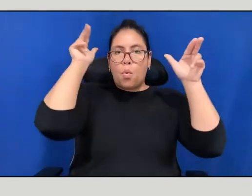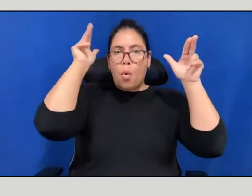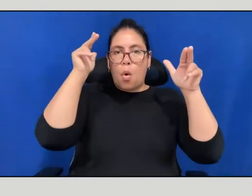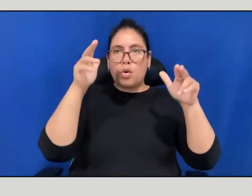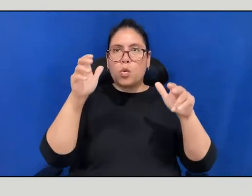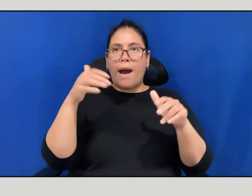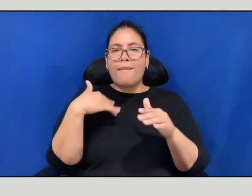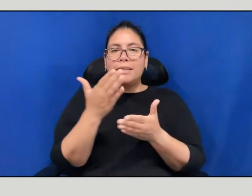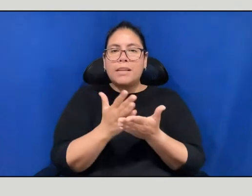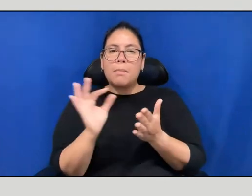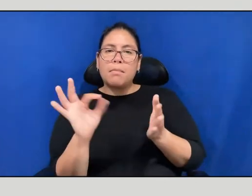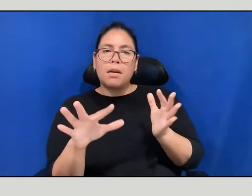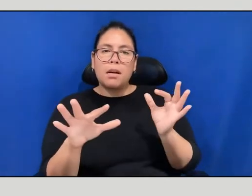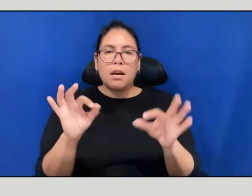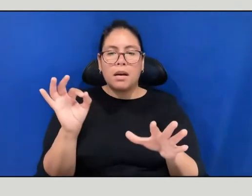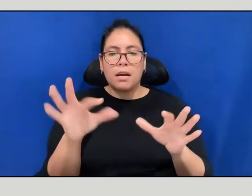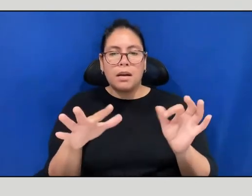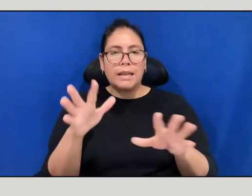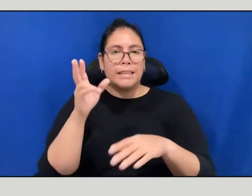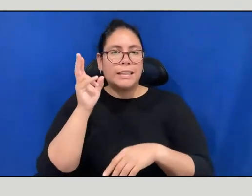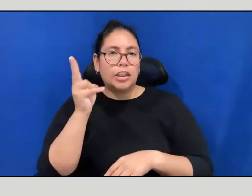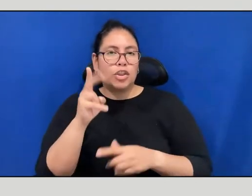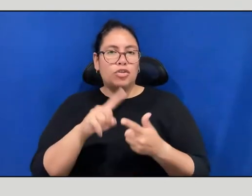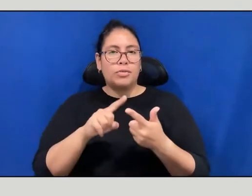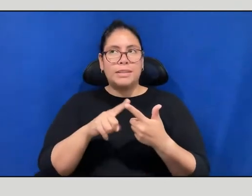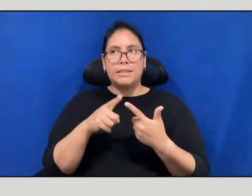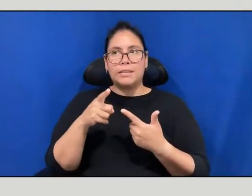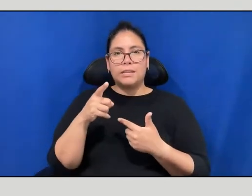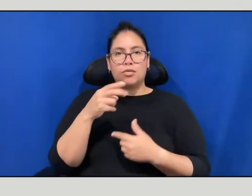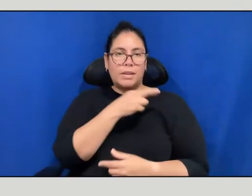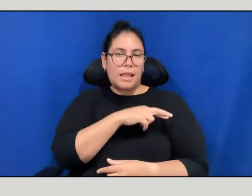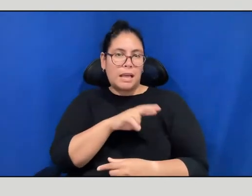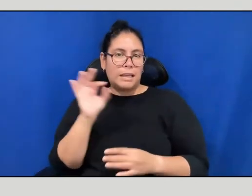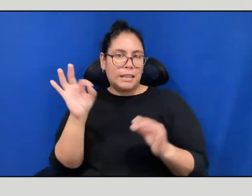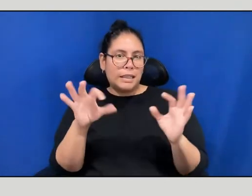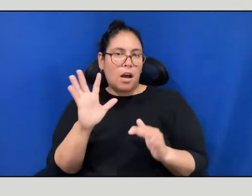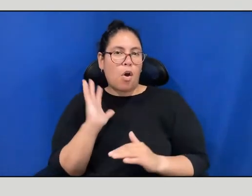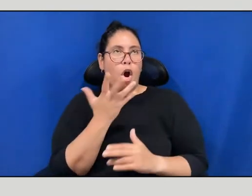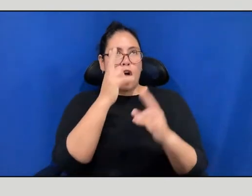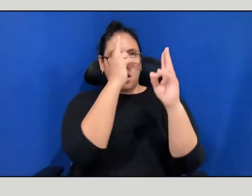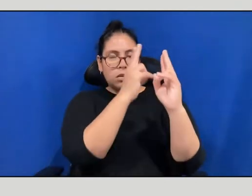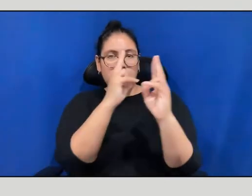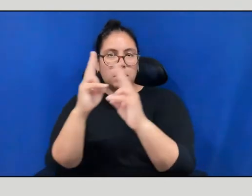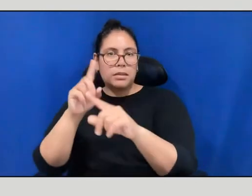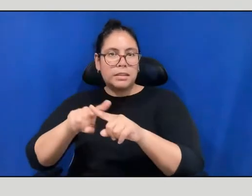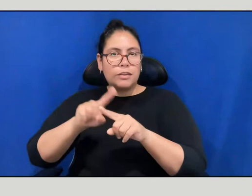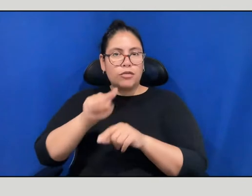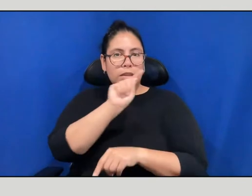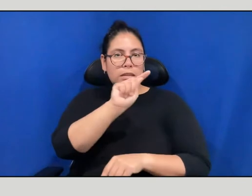here in the Caribbean, here in Loiza. So for me, it was very important to make that sculpture created